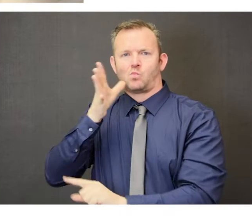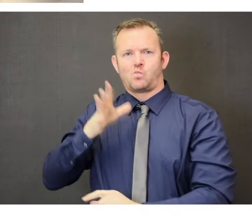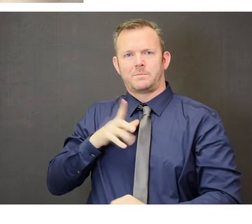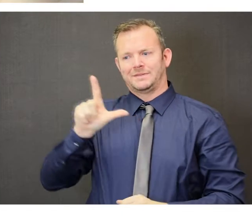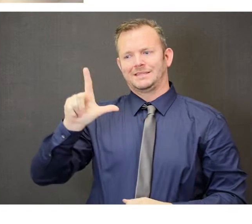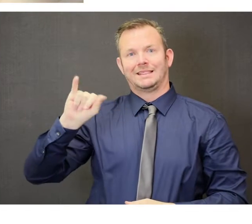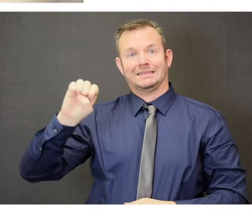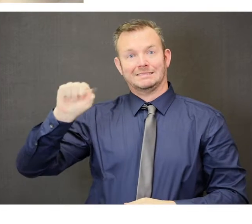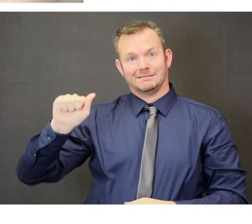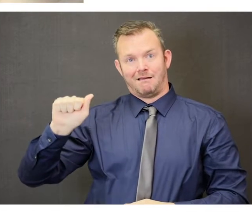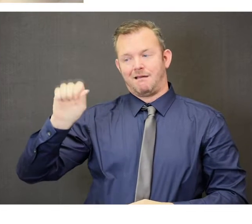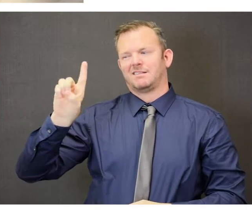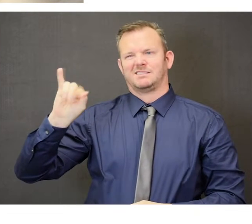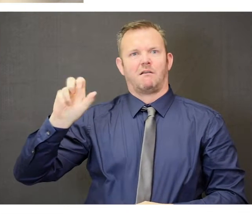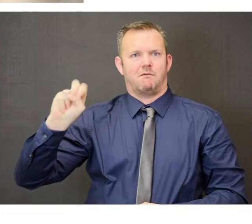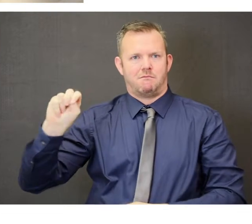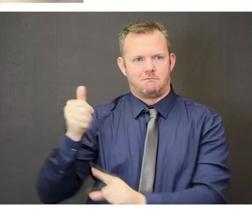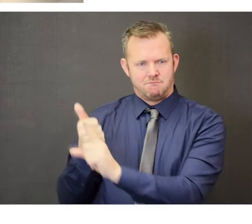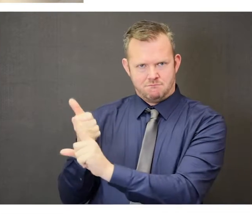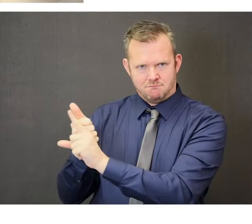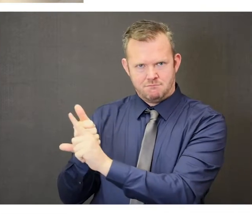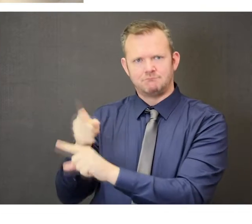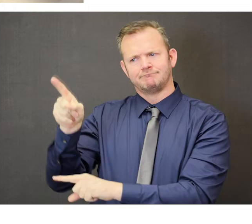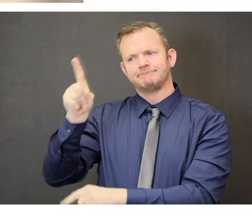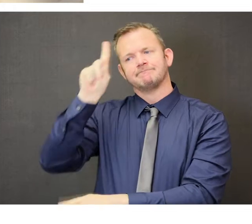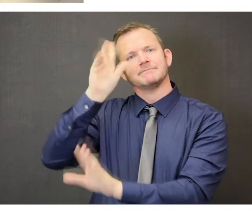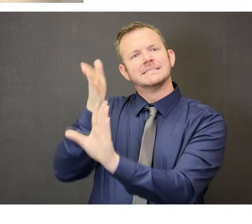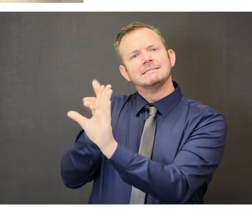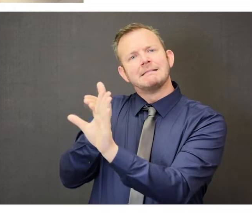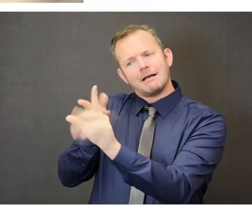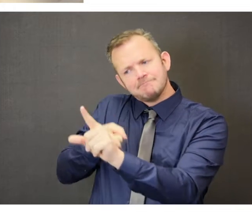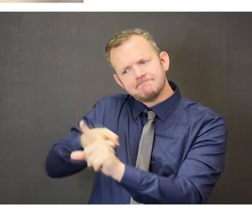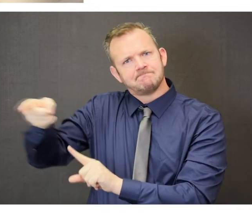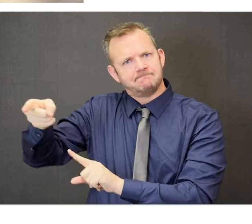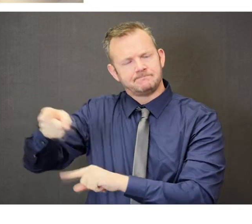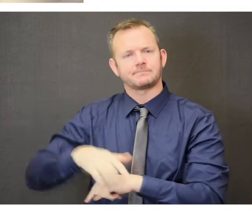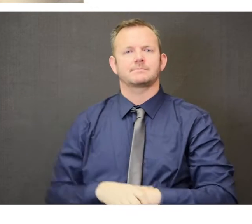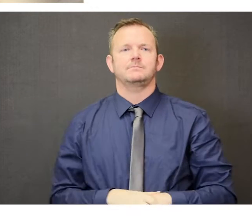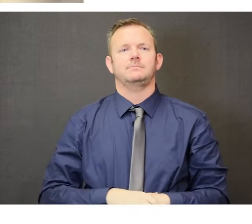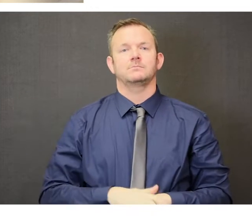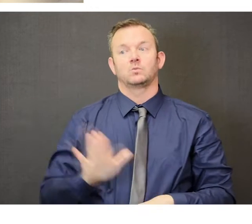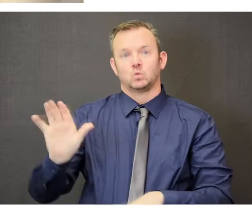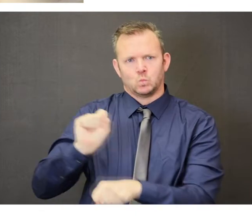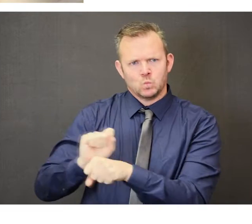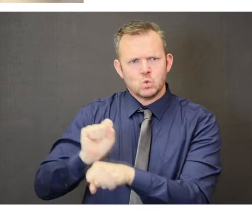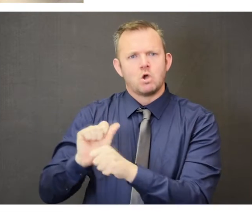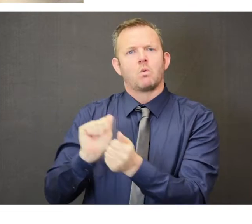trained psychotherapist who actually works with other mental care professionals